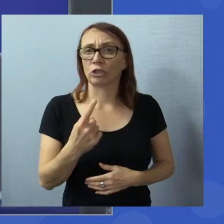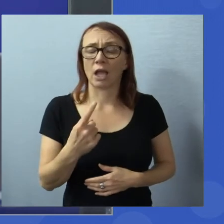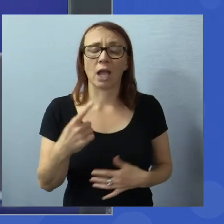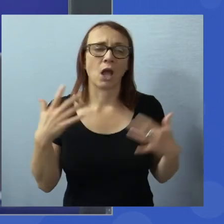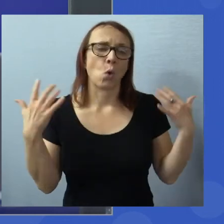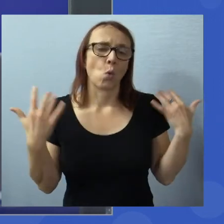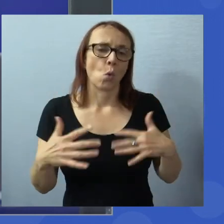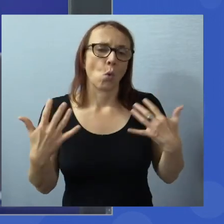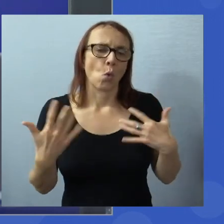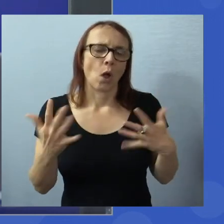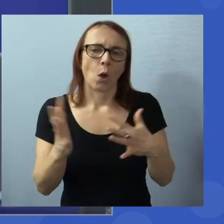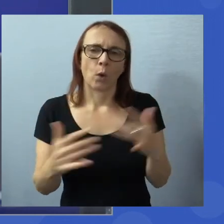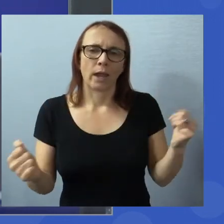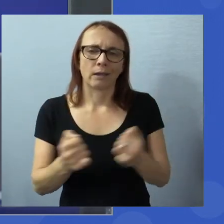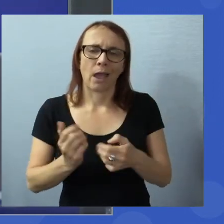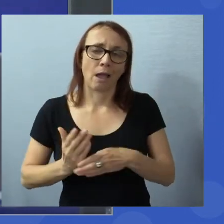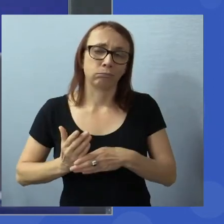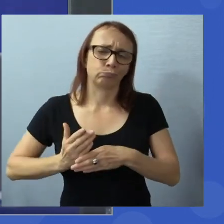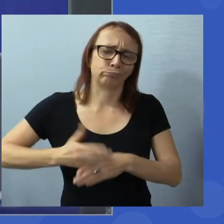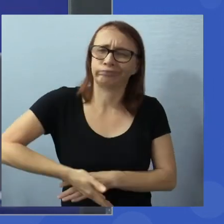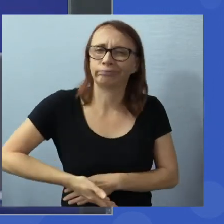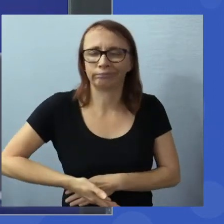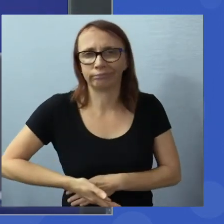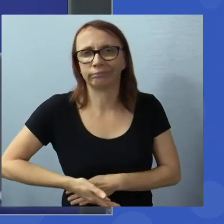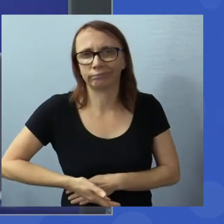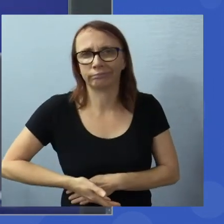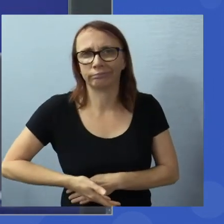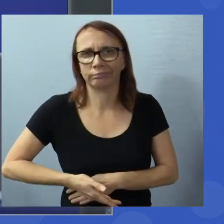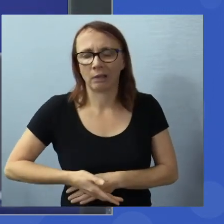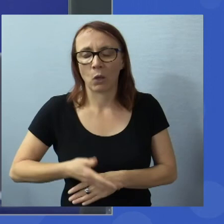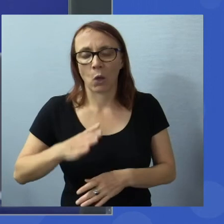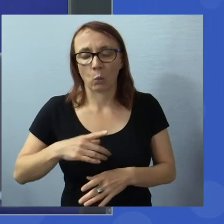incredibly hard working weekend and I wanted to recognize that and also ask